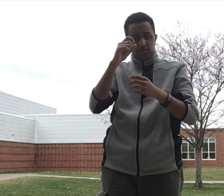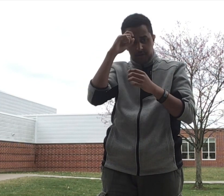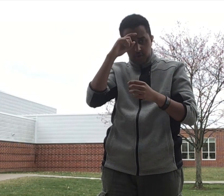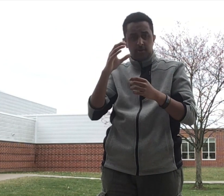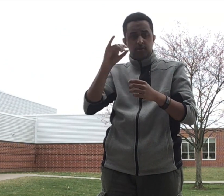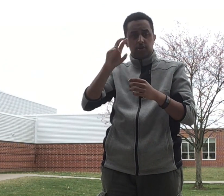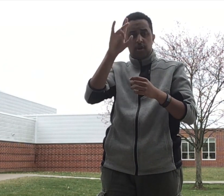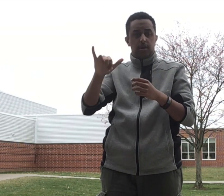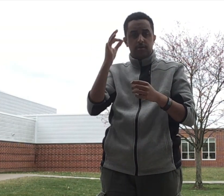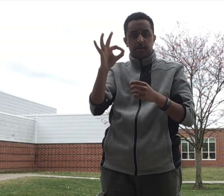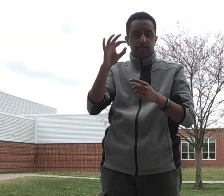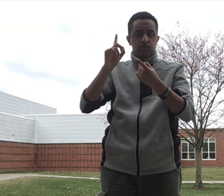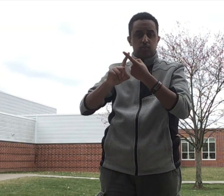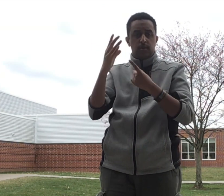All this was happening over the spring and the summer